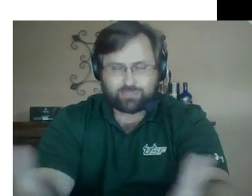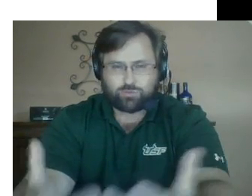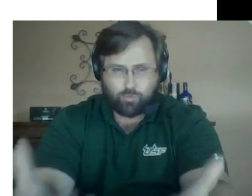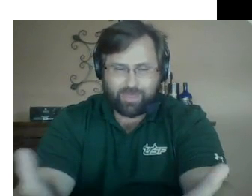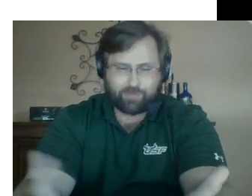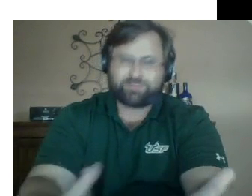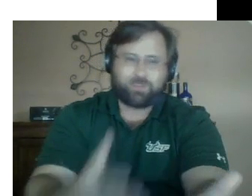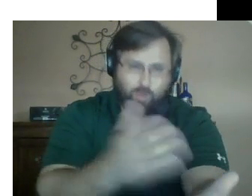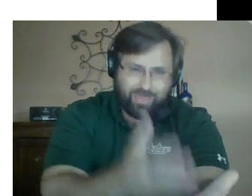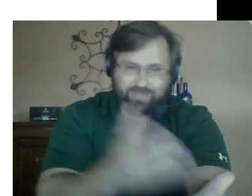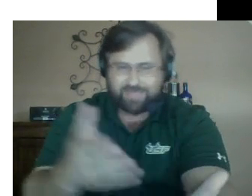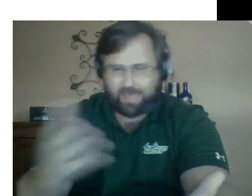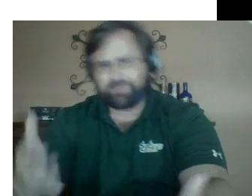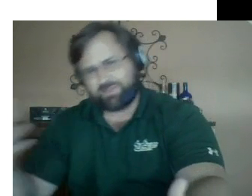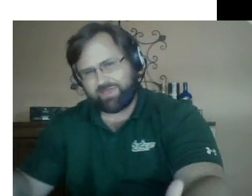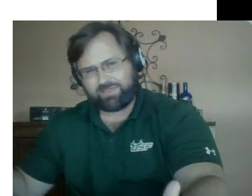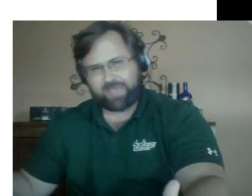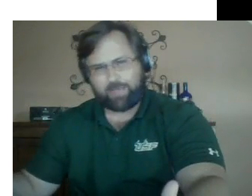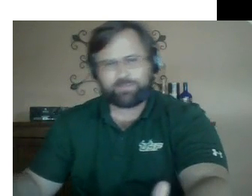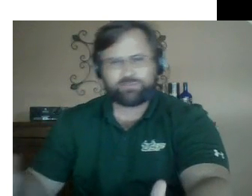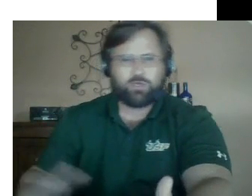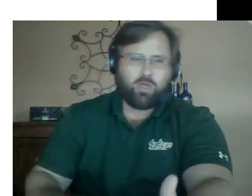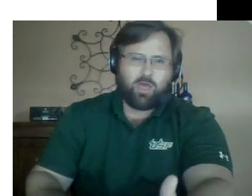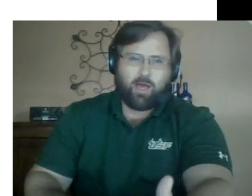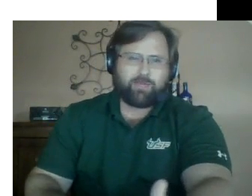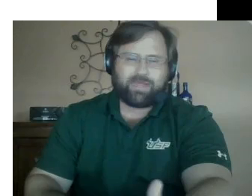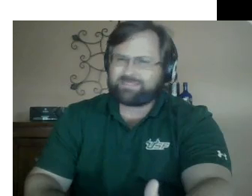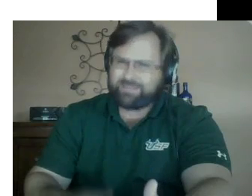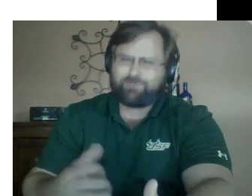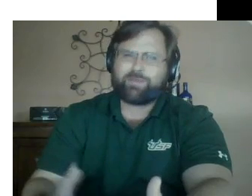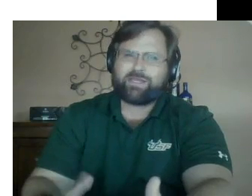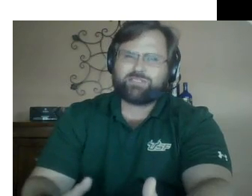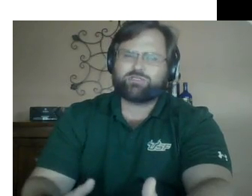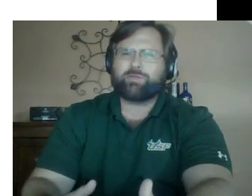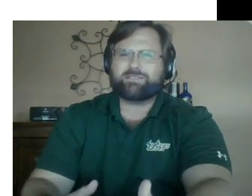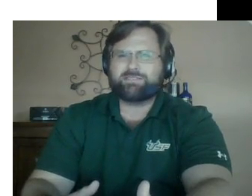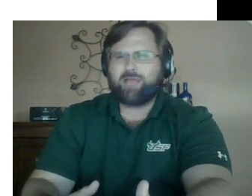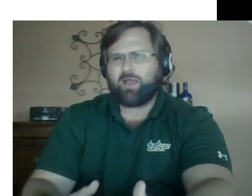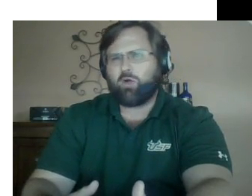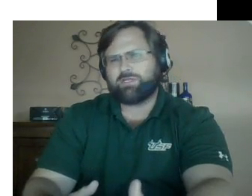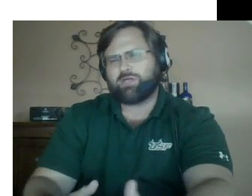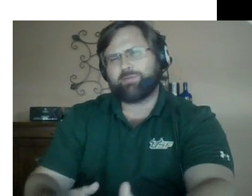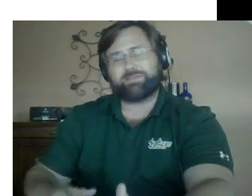english word when and we'lls say when this happens then this happens and it's different from a conditional because it's not only talking about something